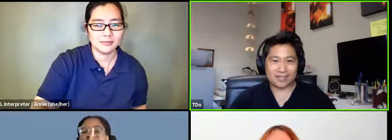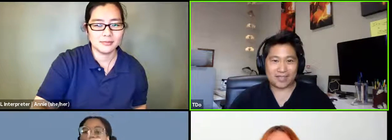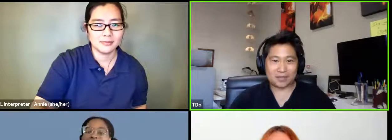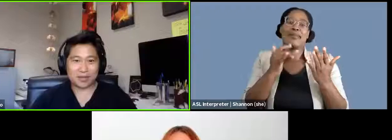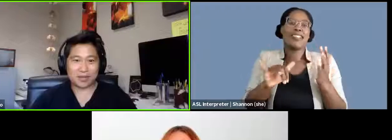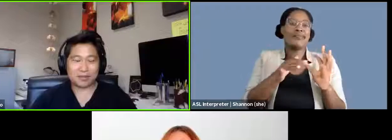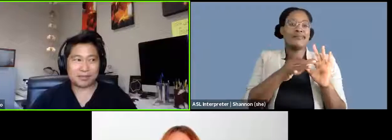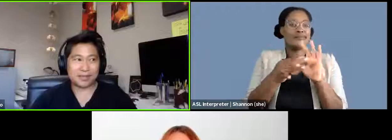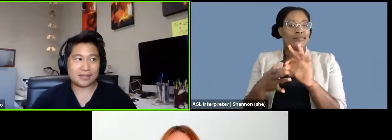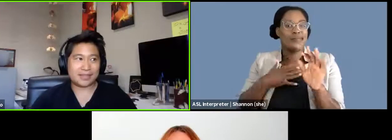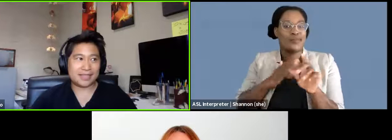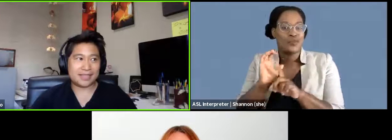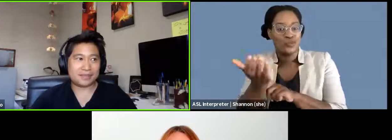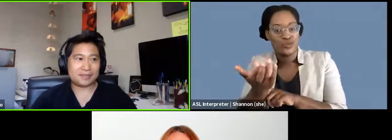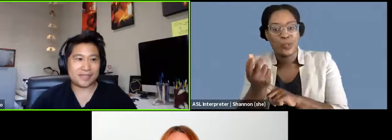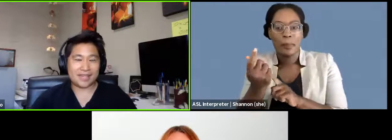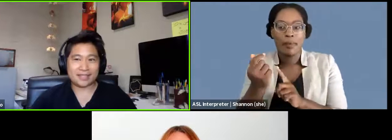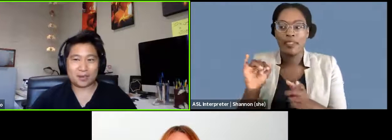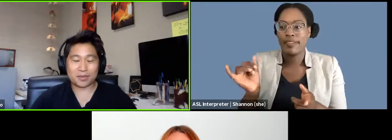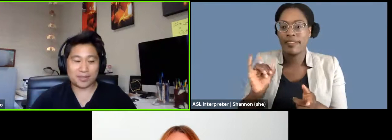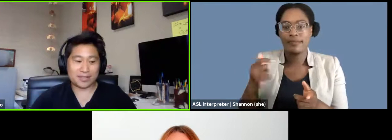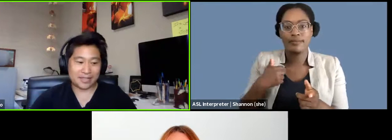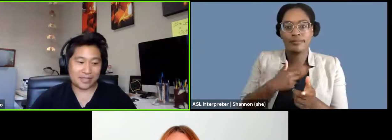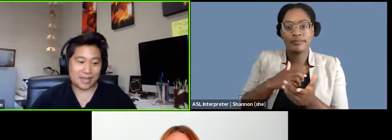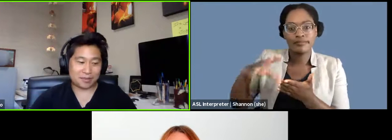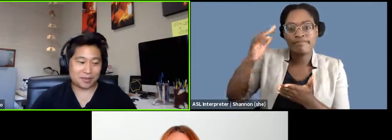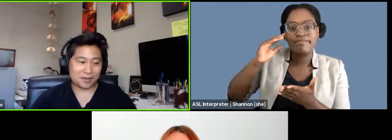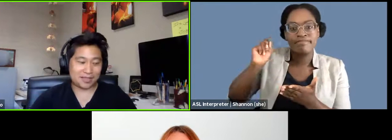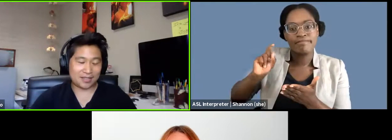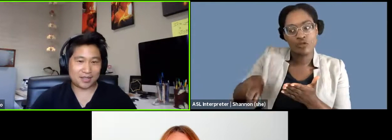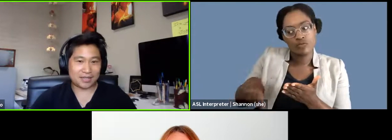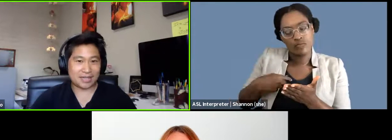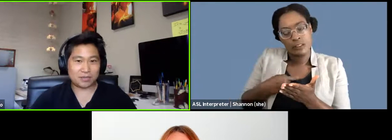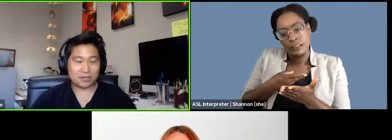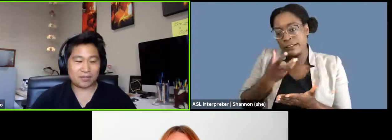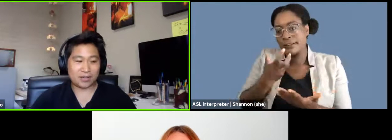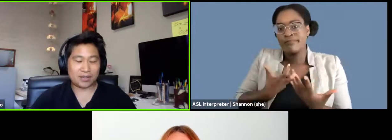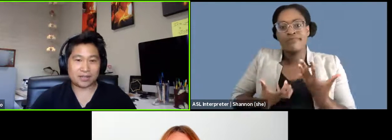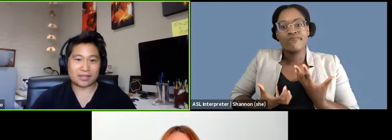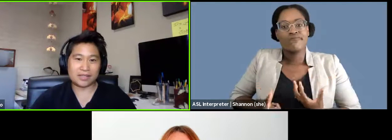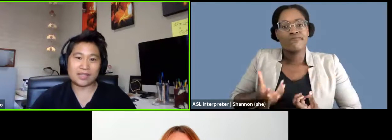down and keep going, but taking this opportunity to acknowledge it has been very exhausting.